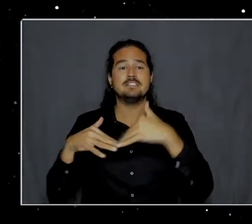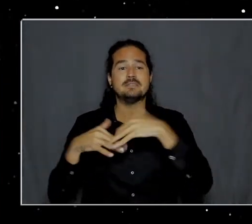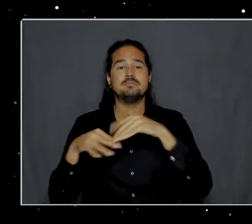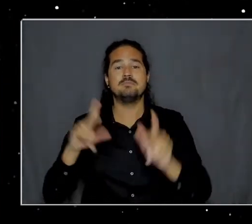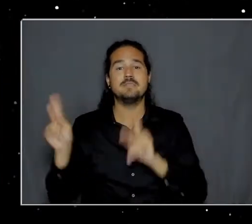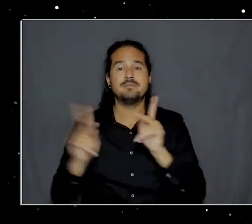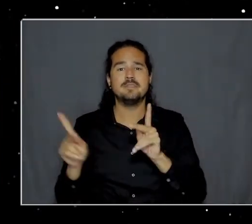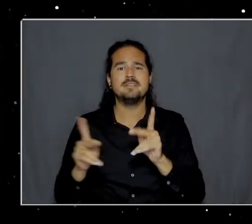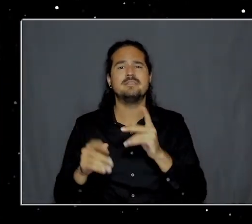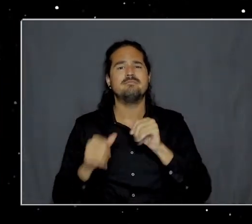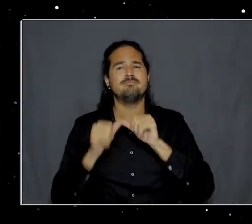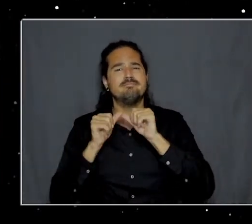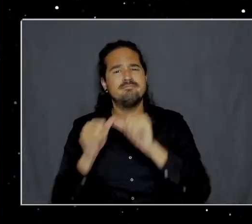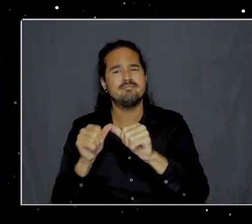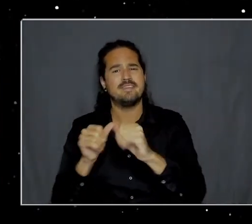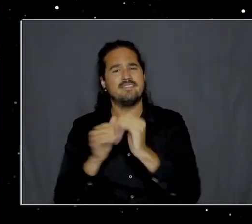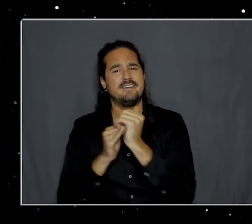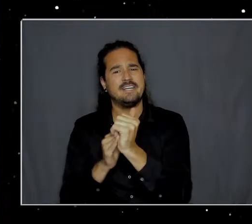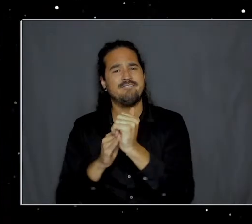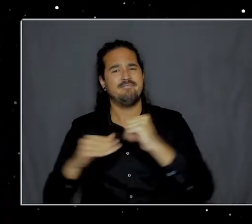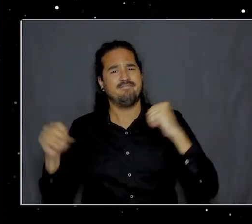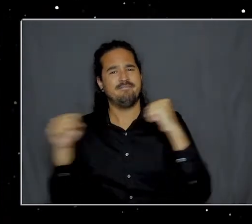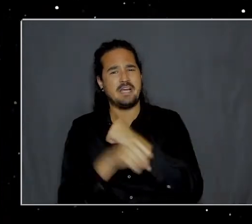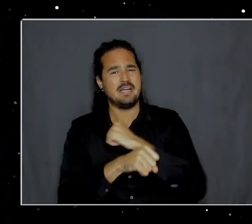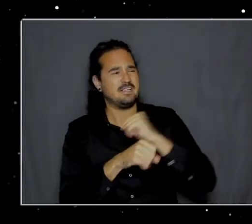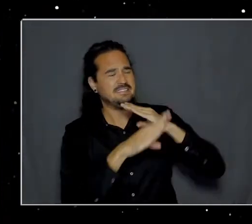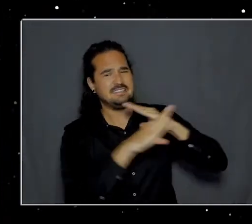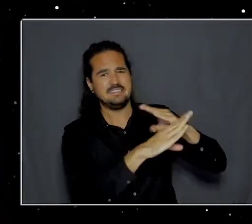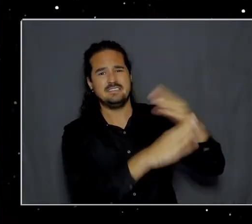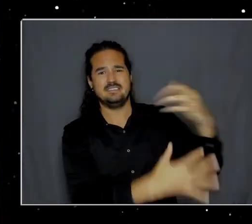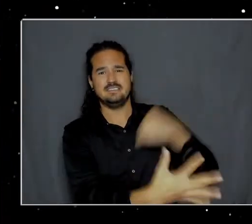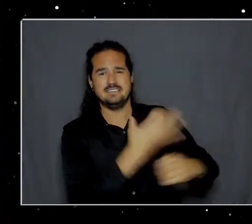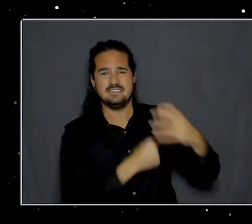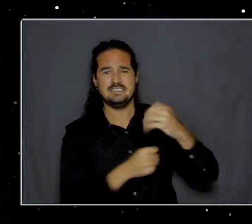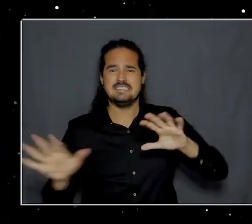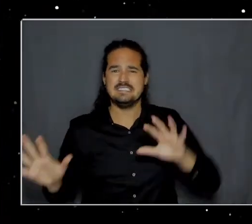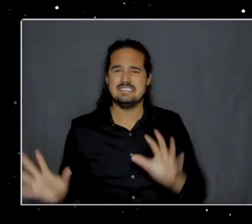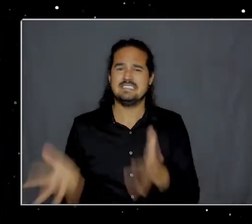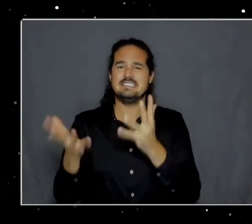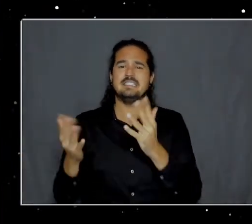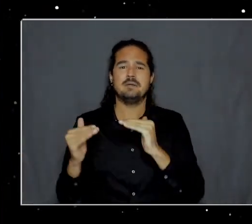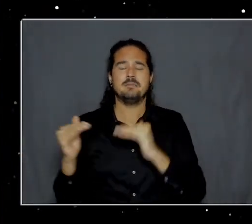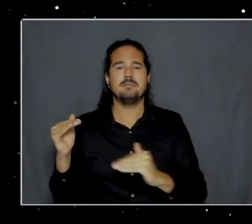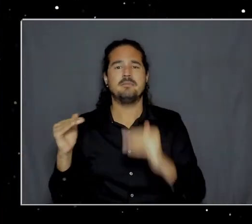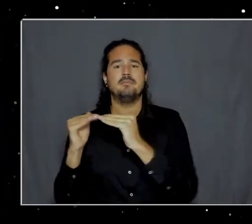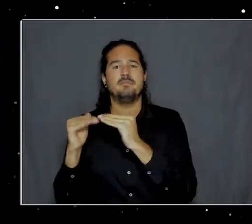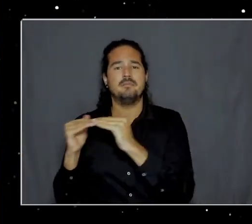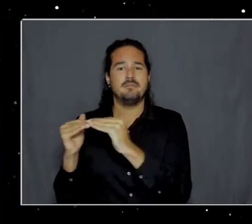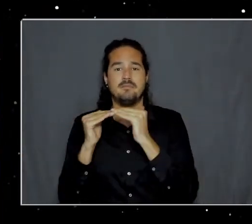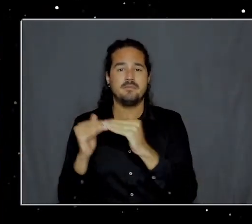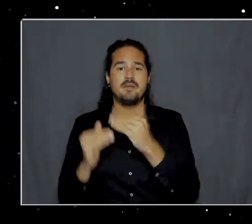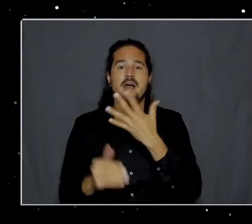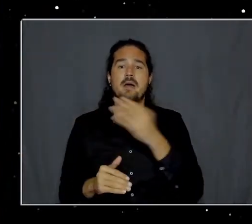MODERN REALITIES, AND WHO FIGHT TO PROTECT OUR PLANET'S BALANCE AND BIODIVERSITY ACROSS THE GLOBE.